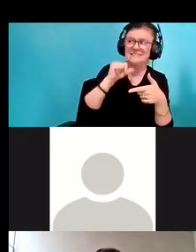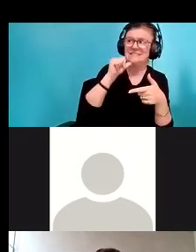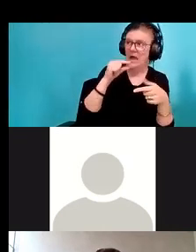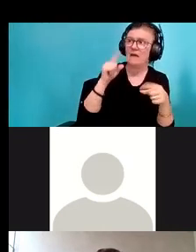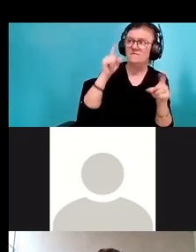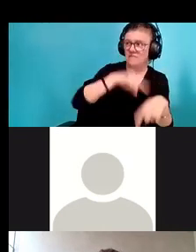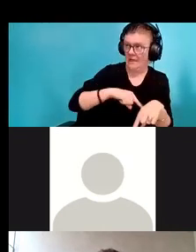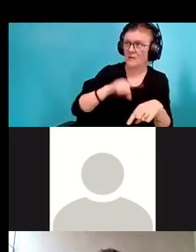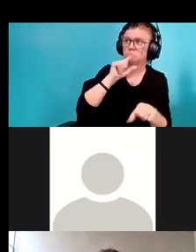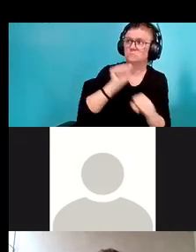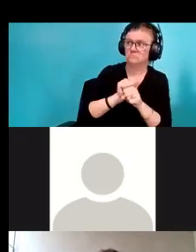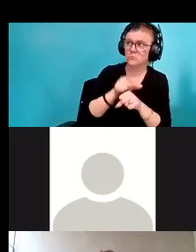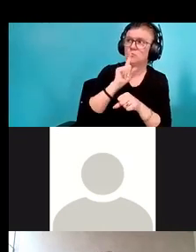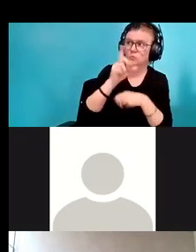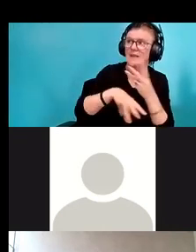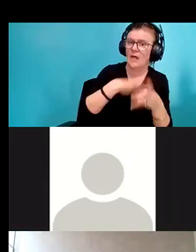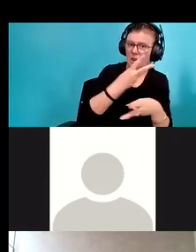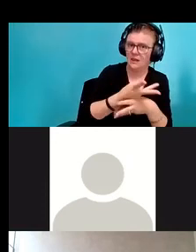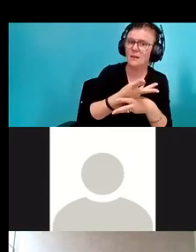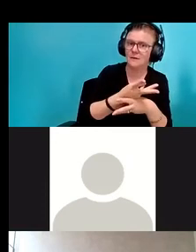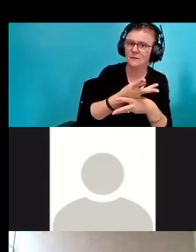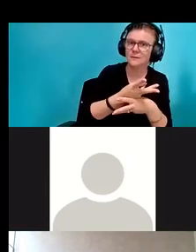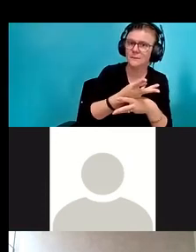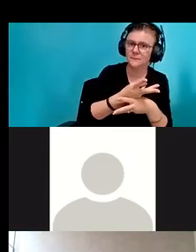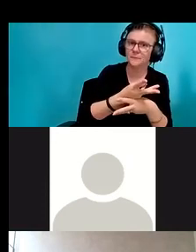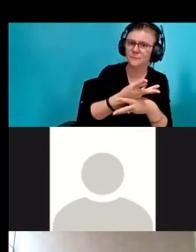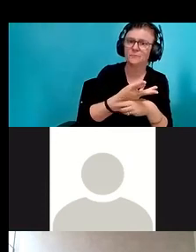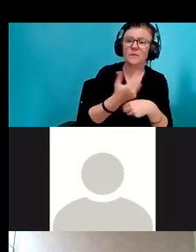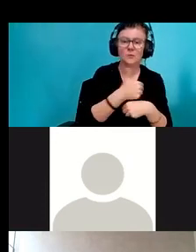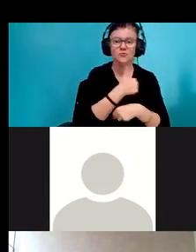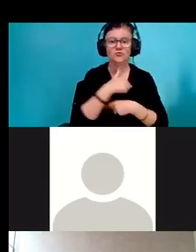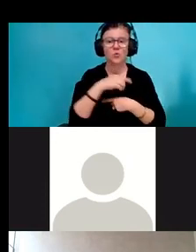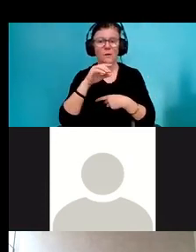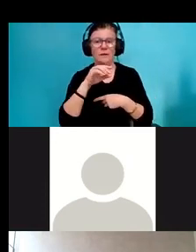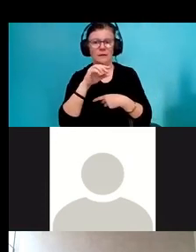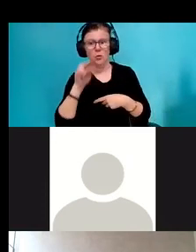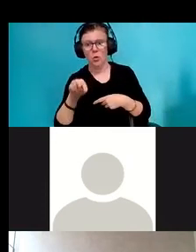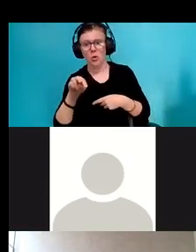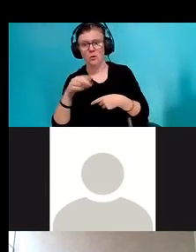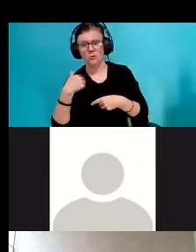We go to this question when we begin cleaning any data set, and we keep whatever you write there